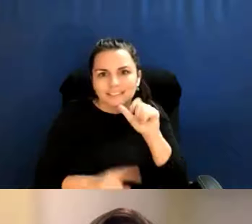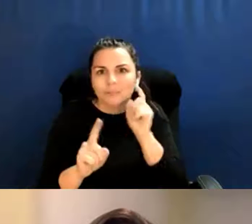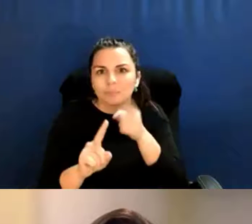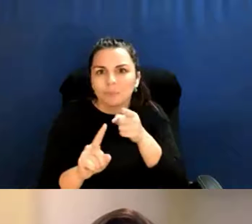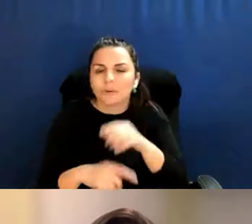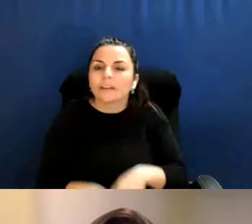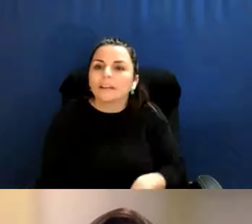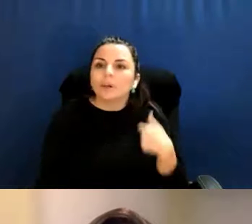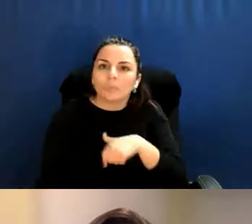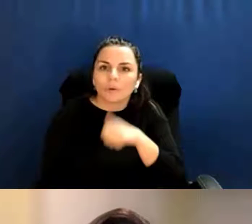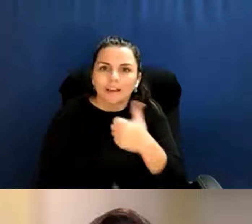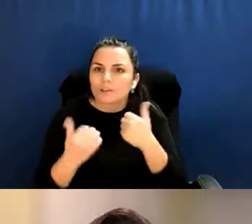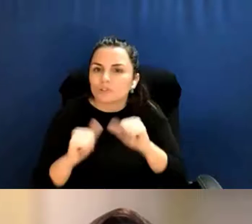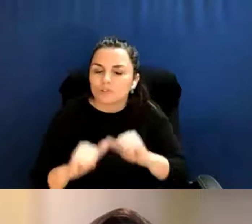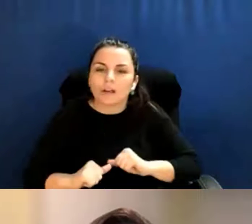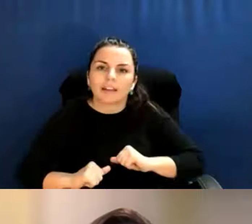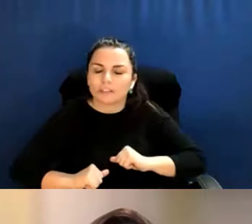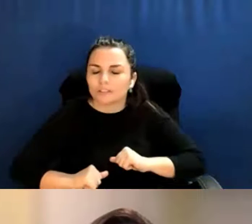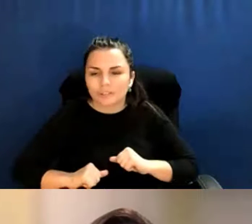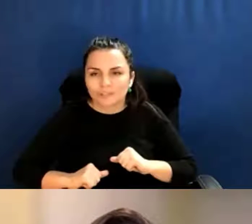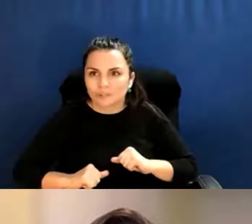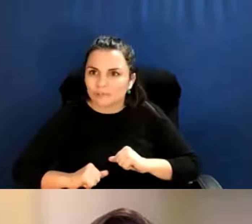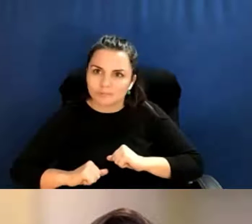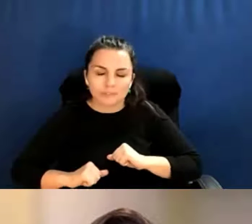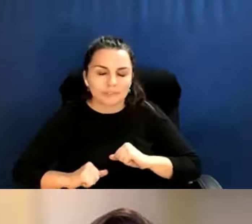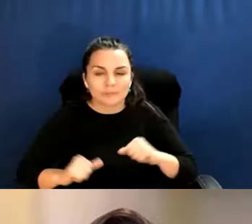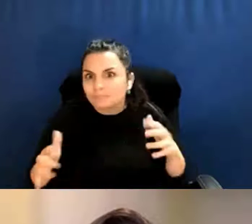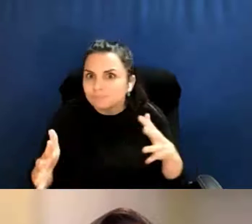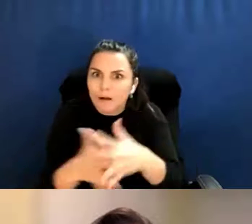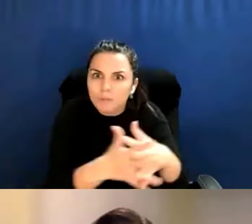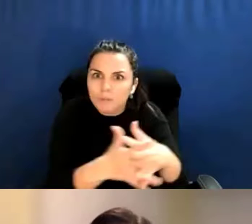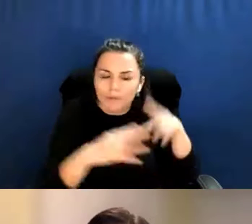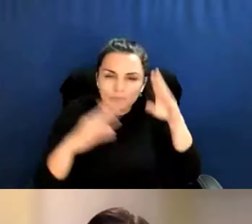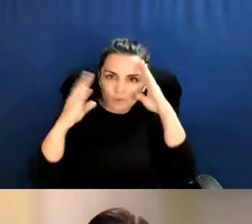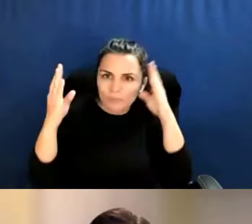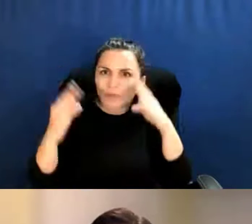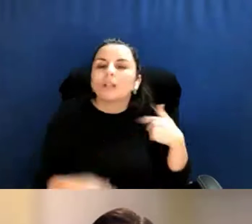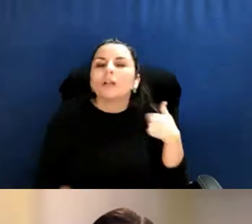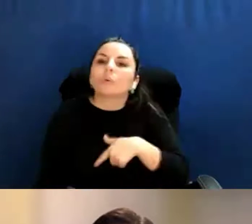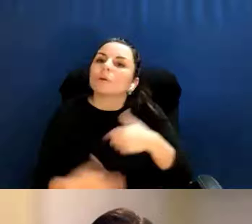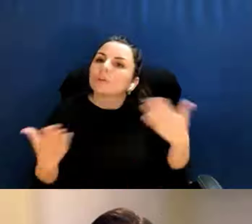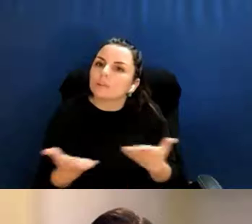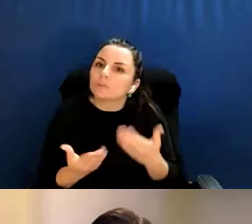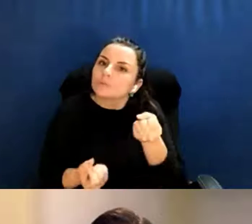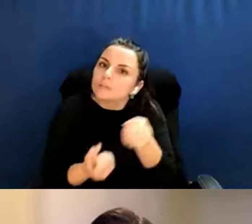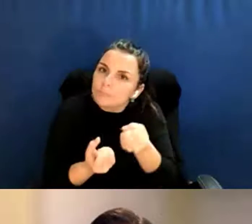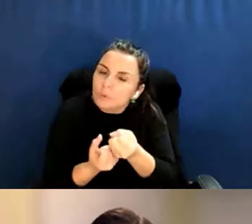to get people to be noncompliant. We're there to help you to be compliant, we are there to try and help you do ethical